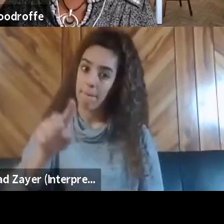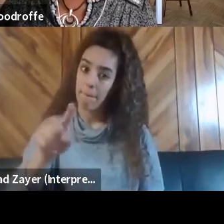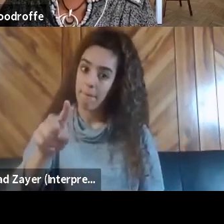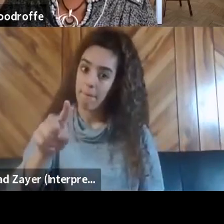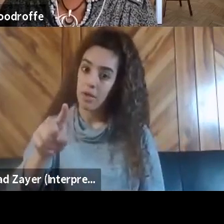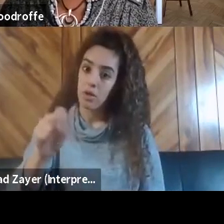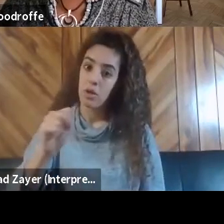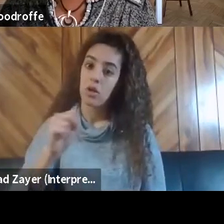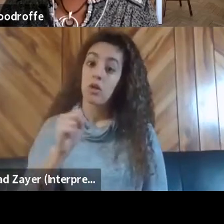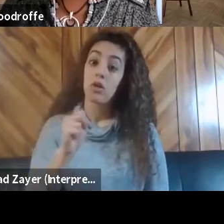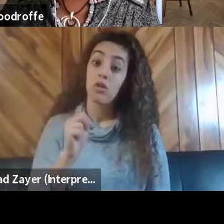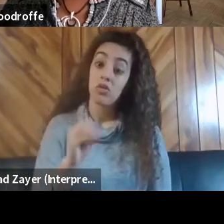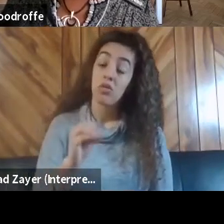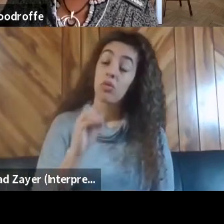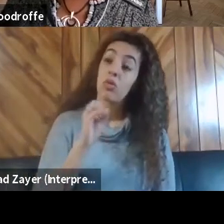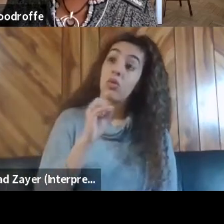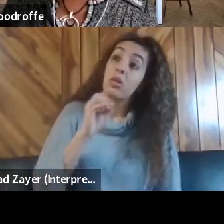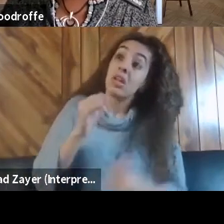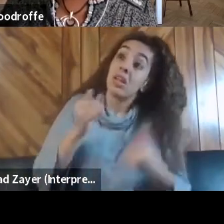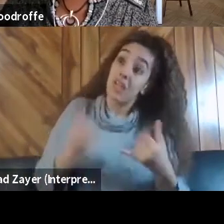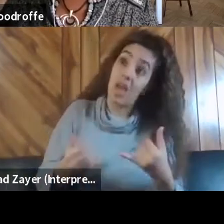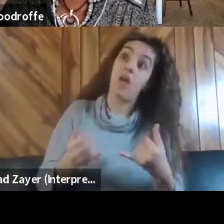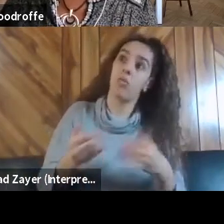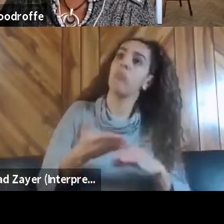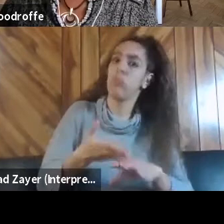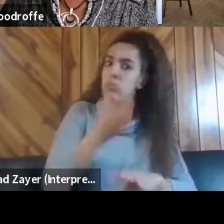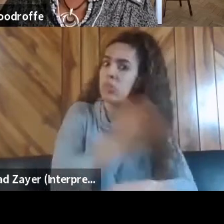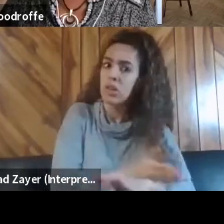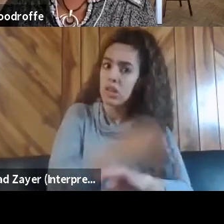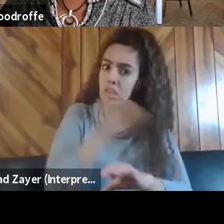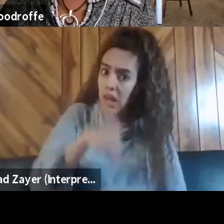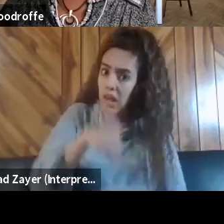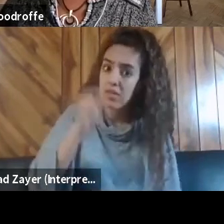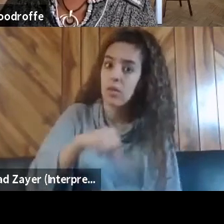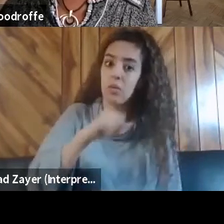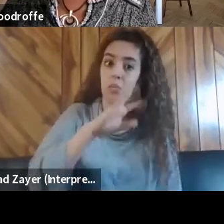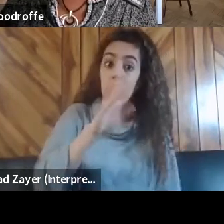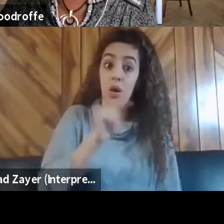considerably from what it was, but it's still not totally